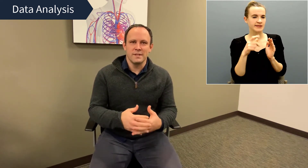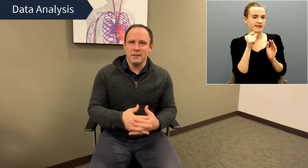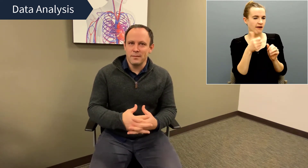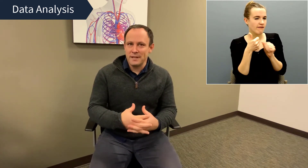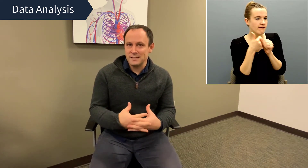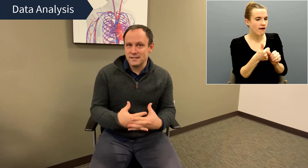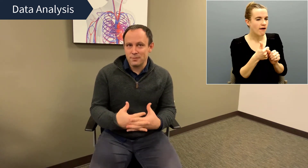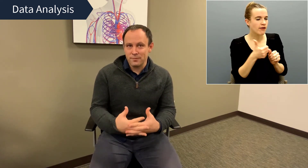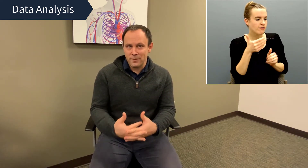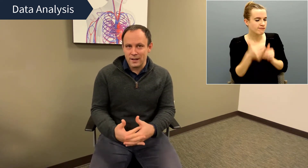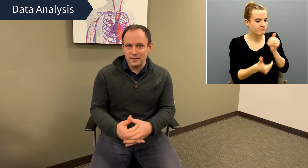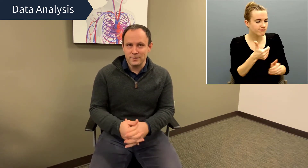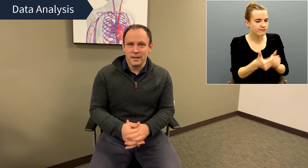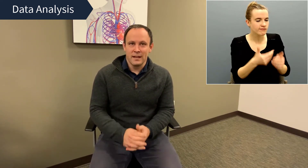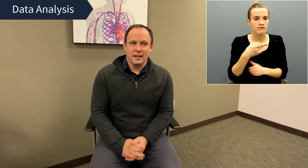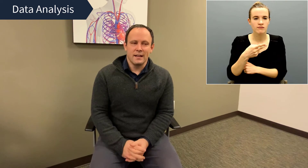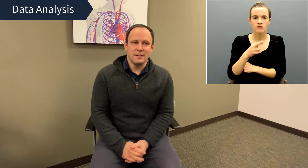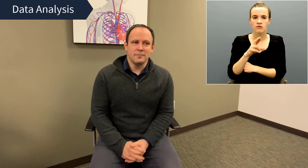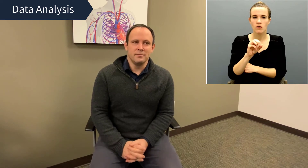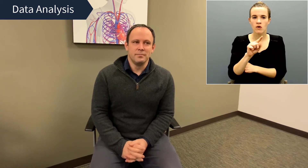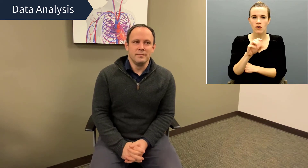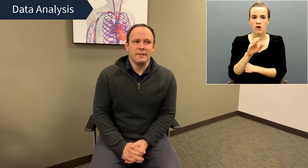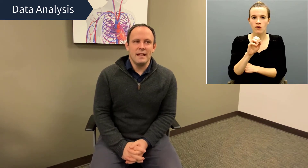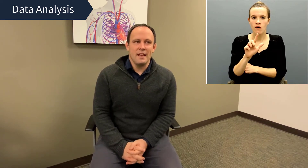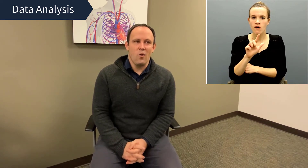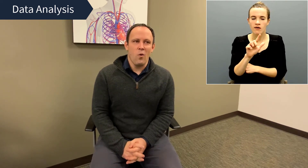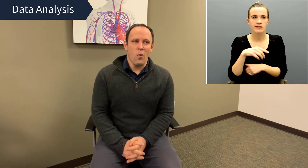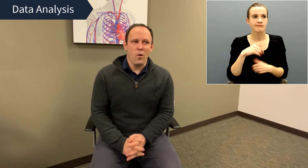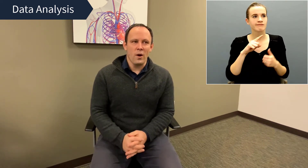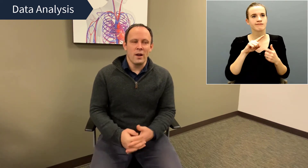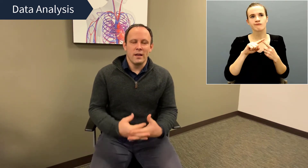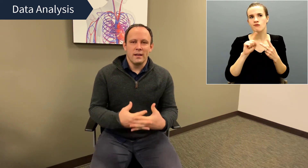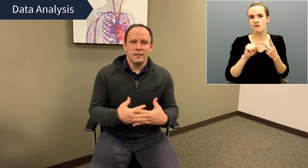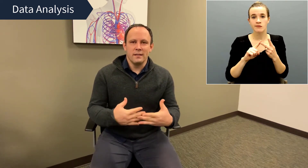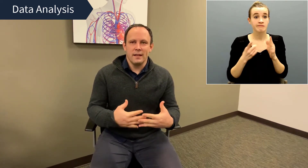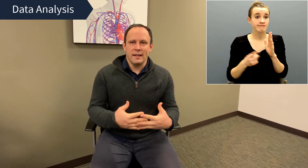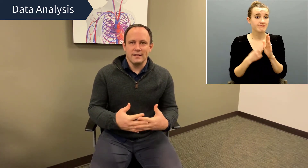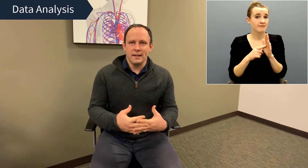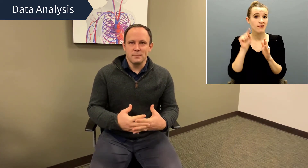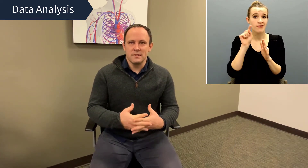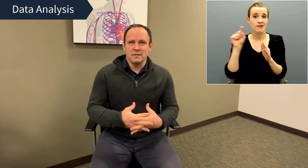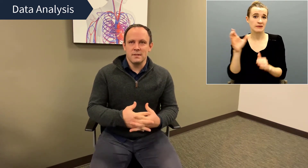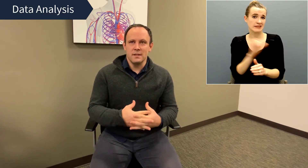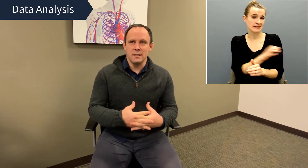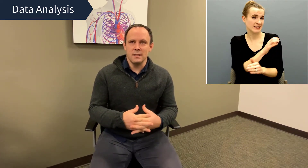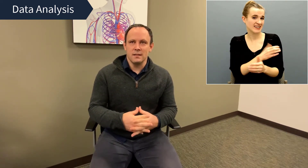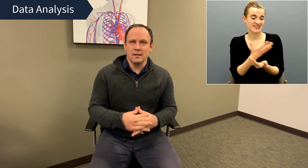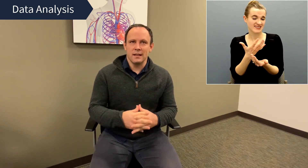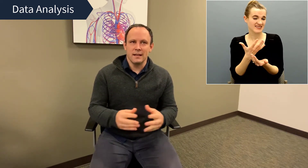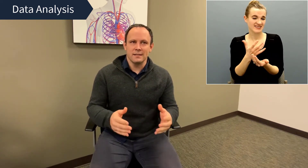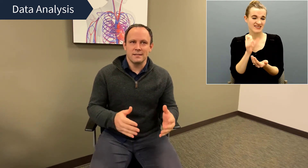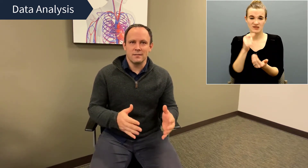simulated patients that weren't followed, or at times, the clinics